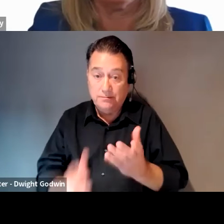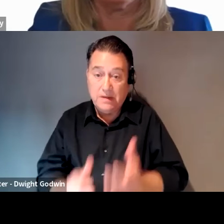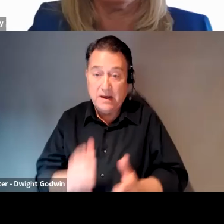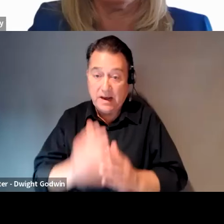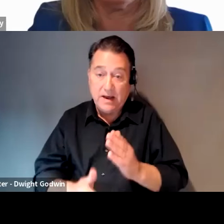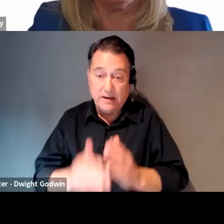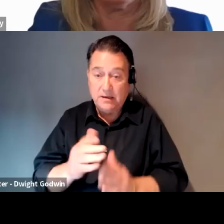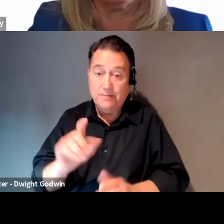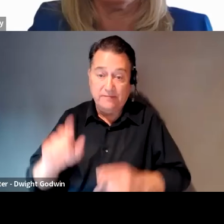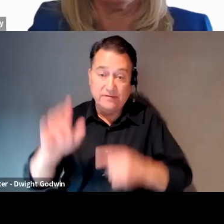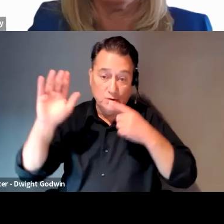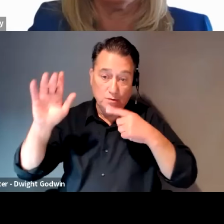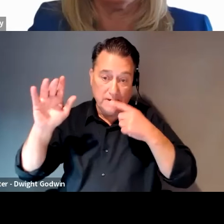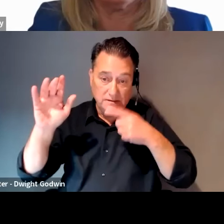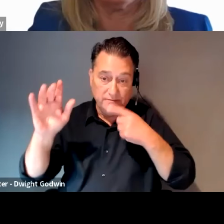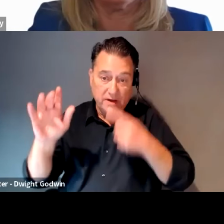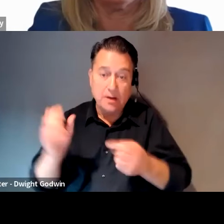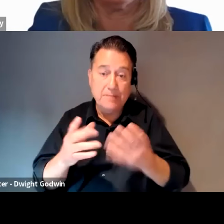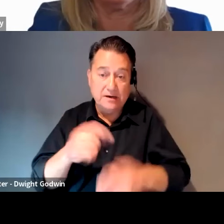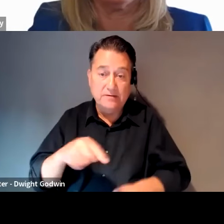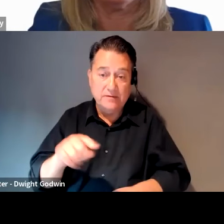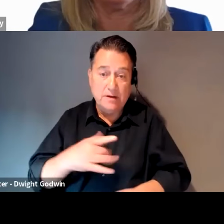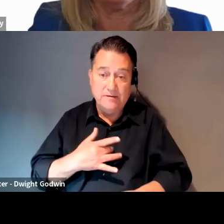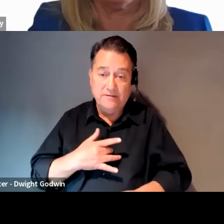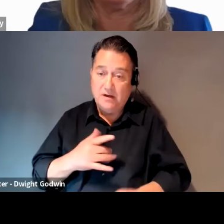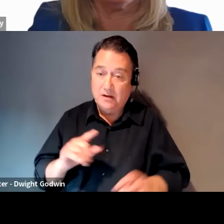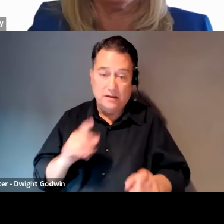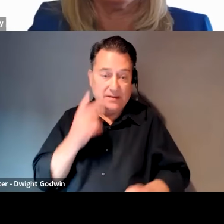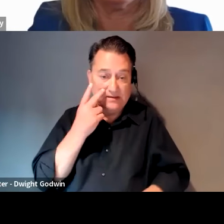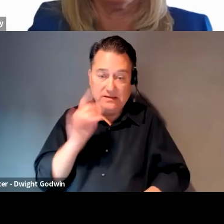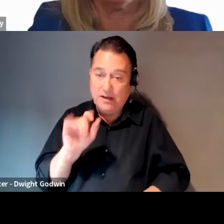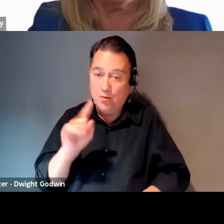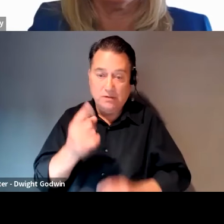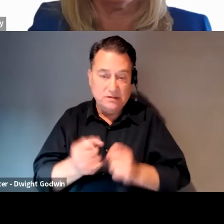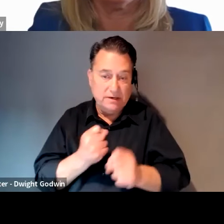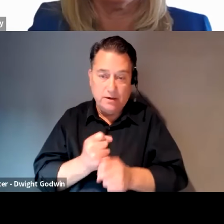And many of them feel like they only have to do that once a year at most and they don't wanna do it every week.